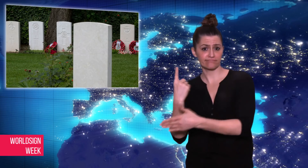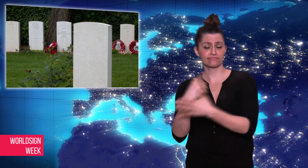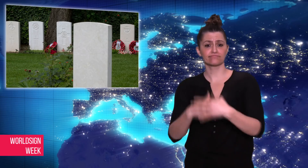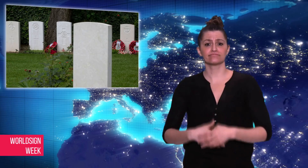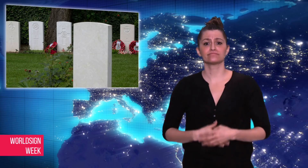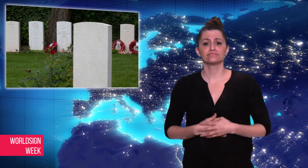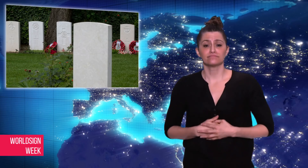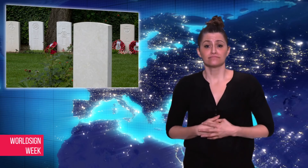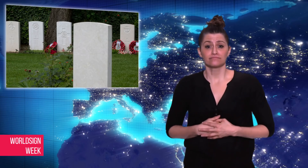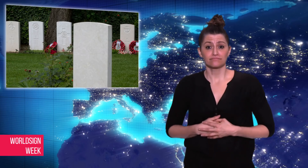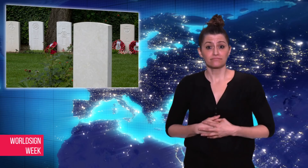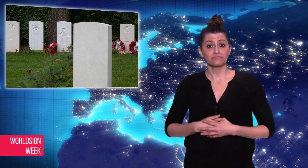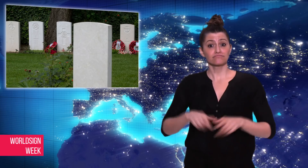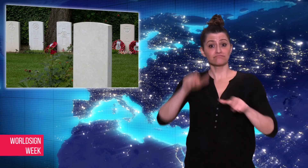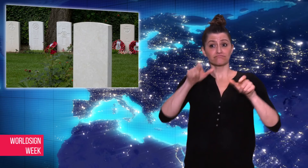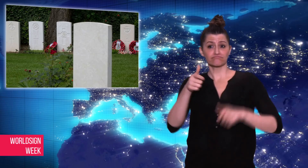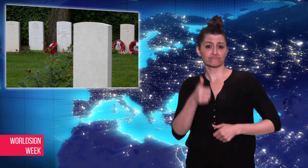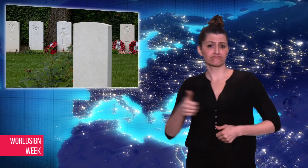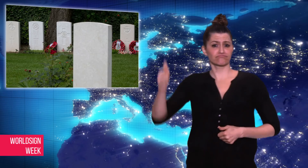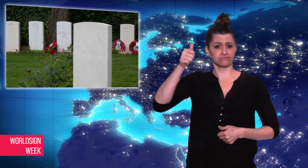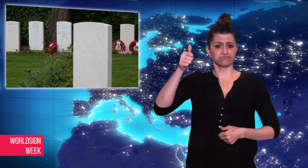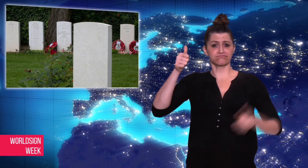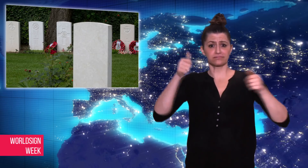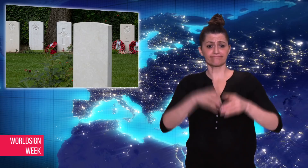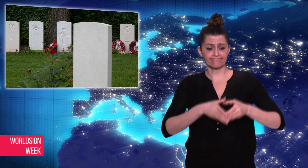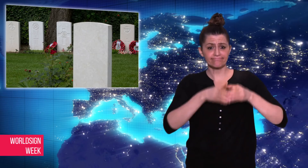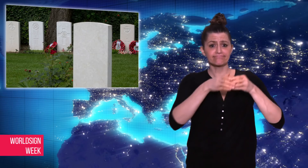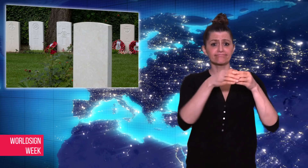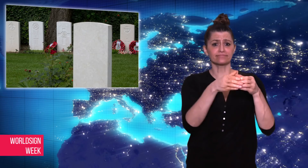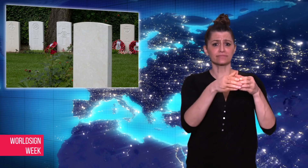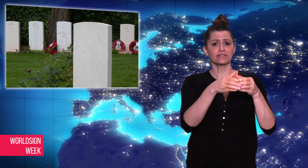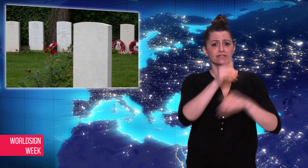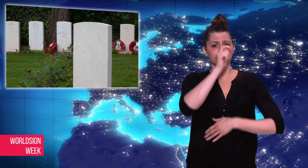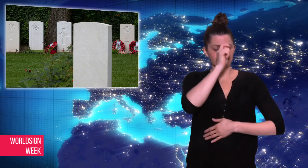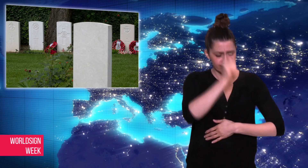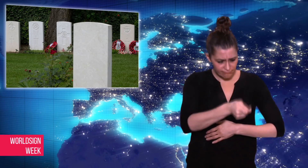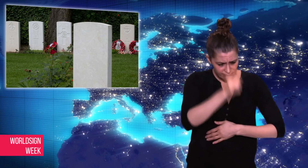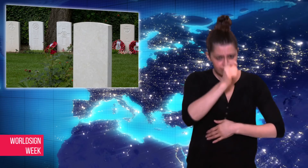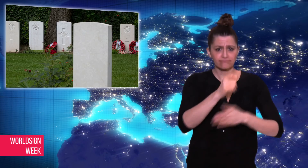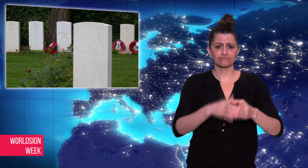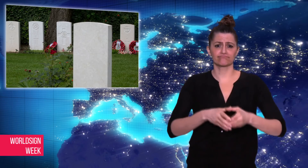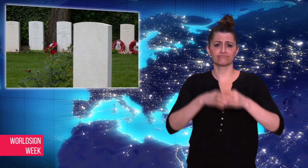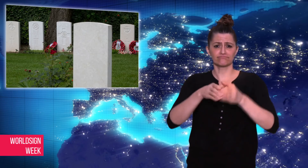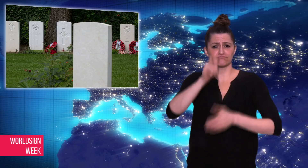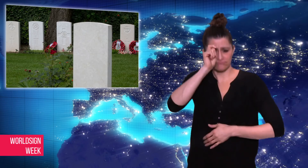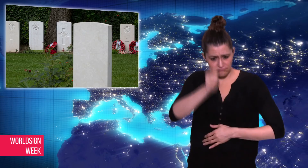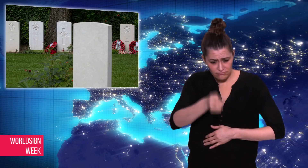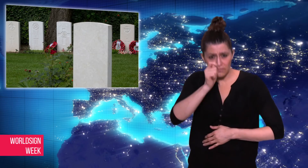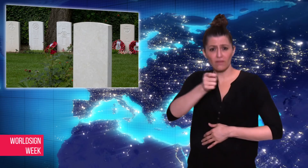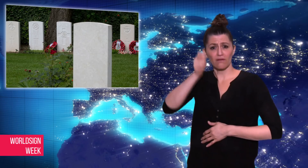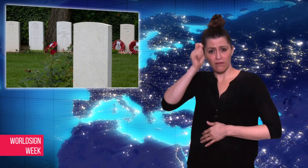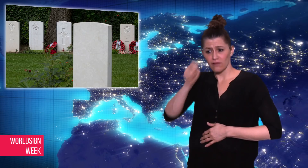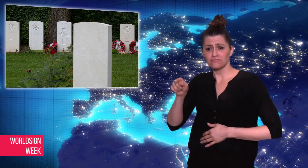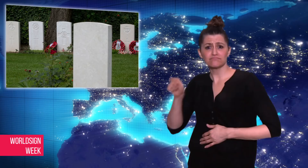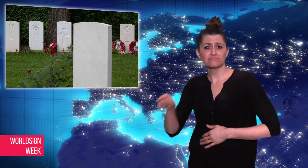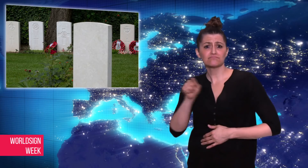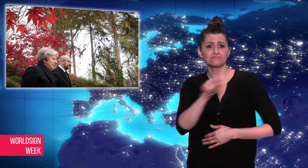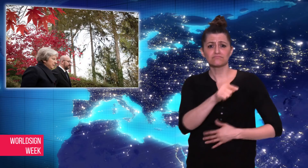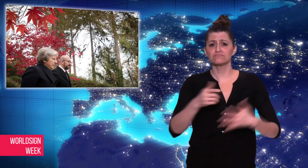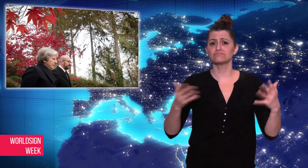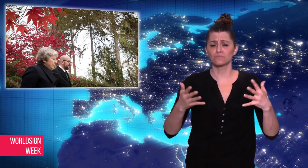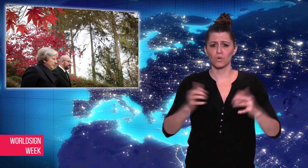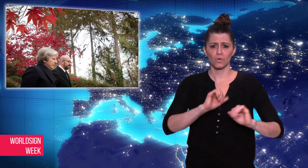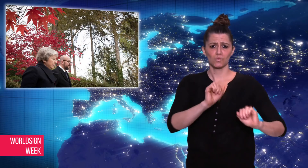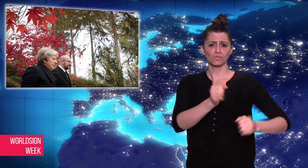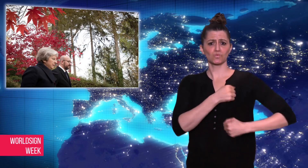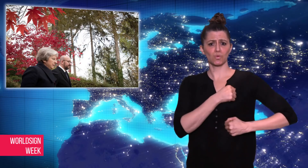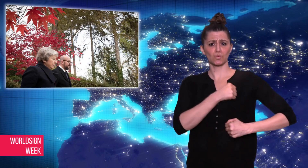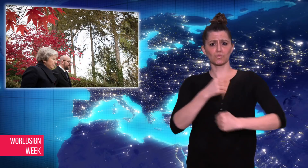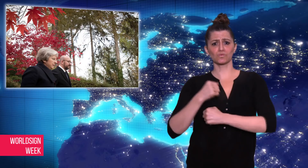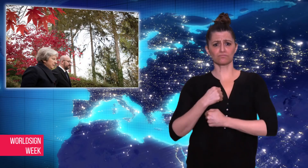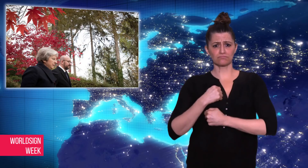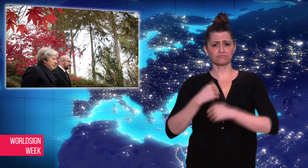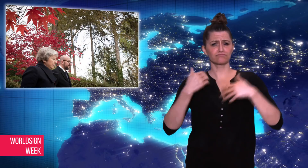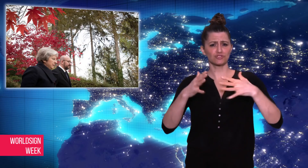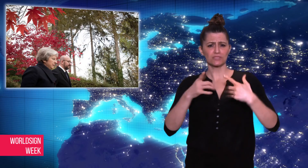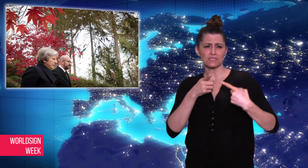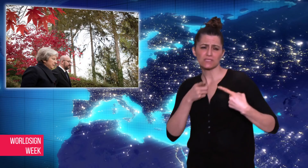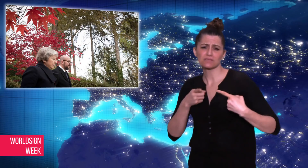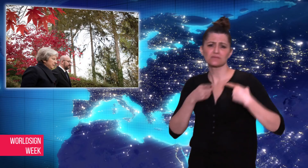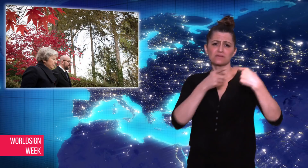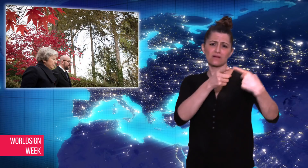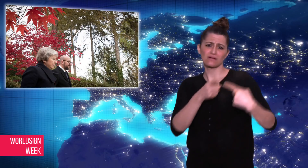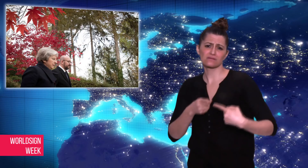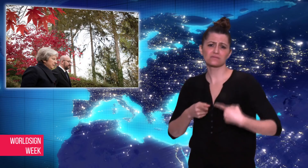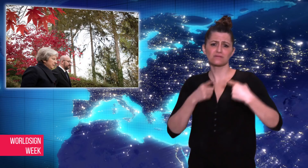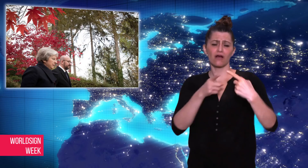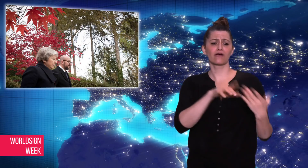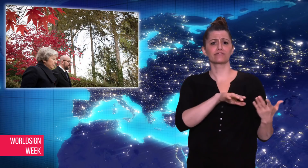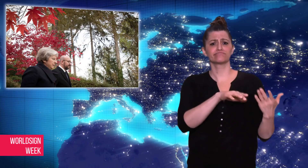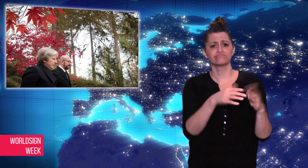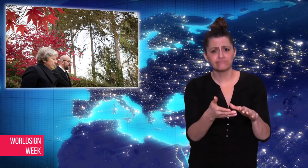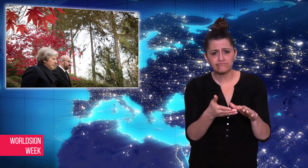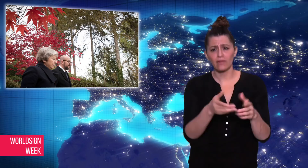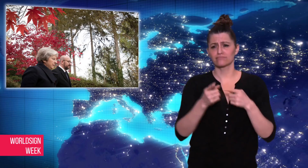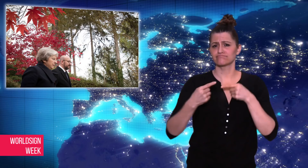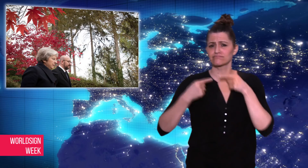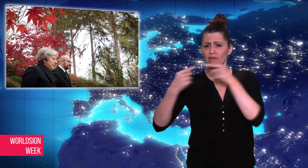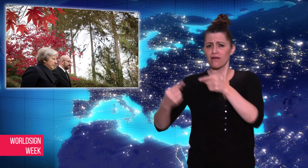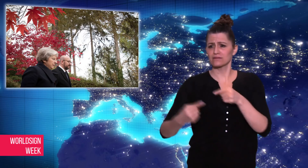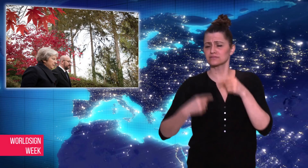the soldiers who fought and died during the war.